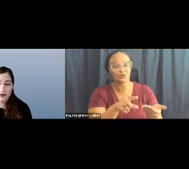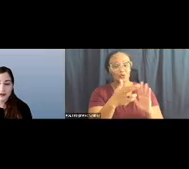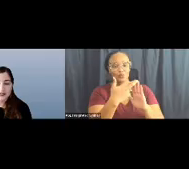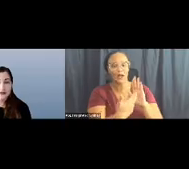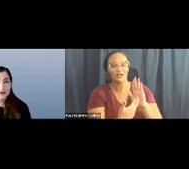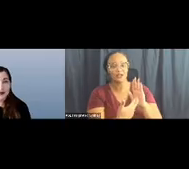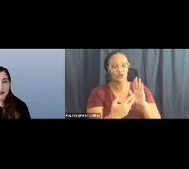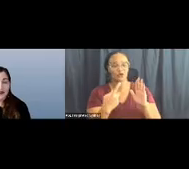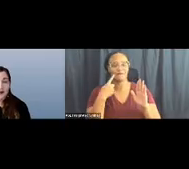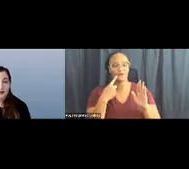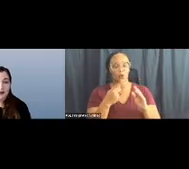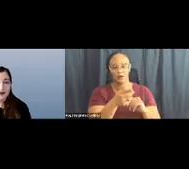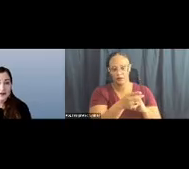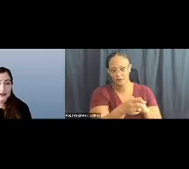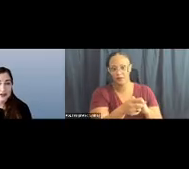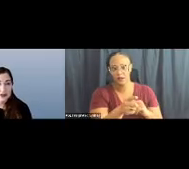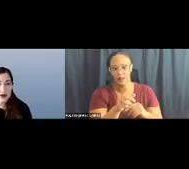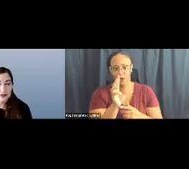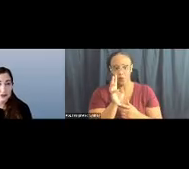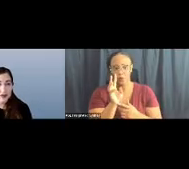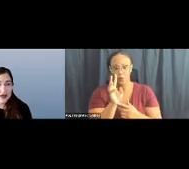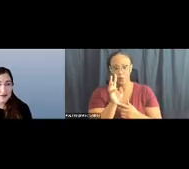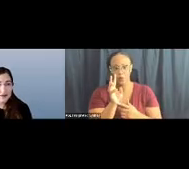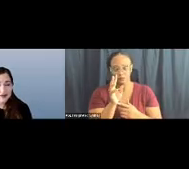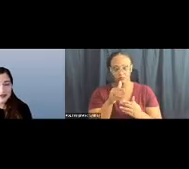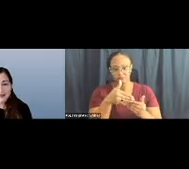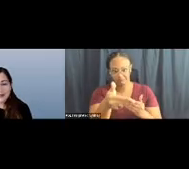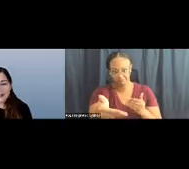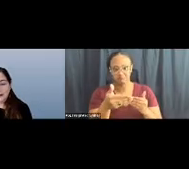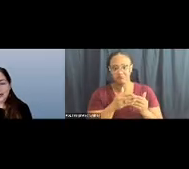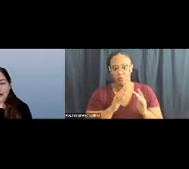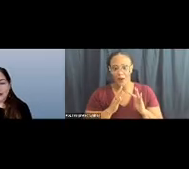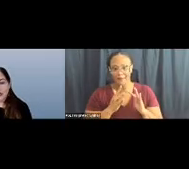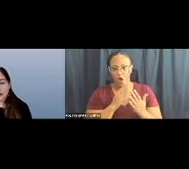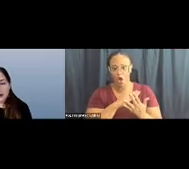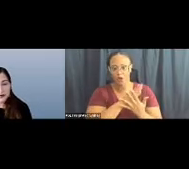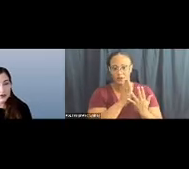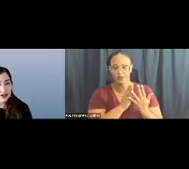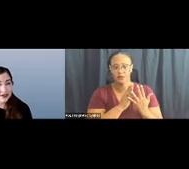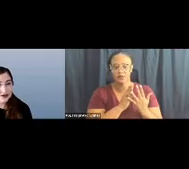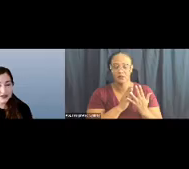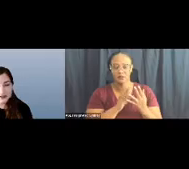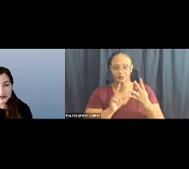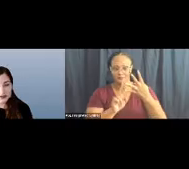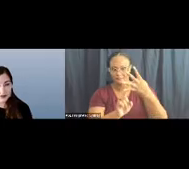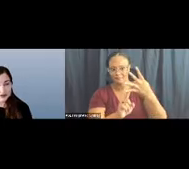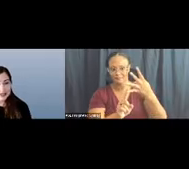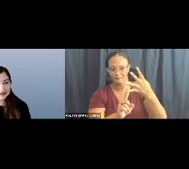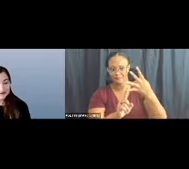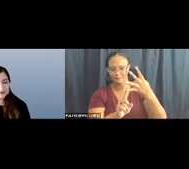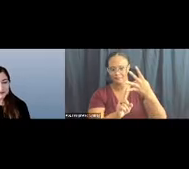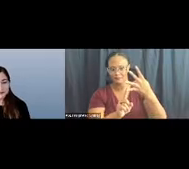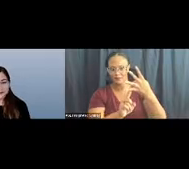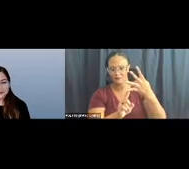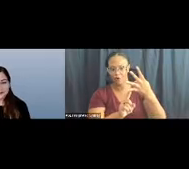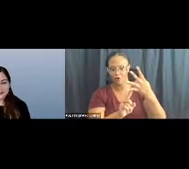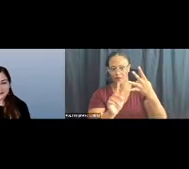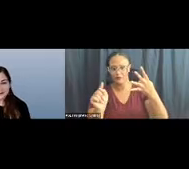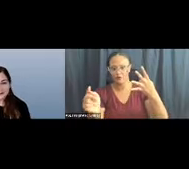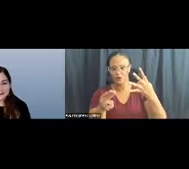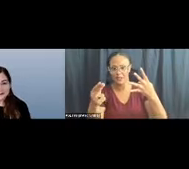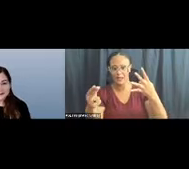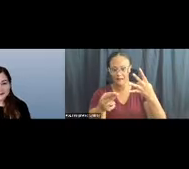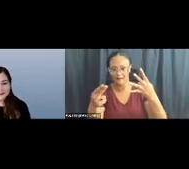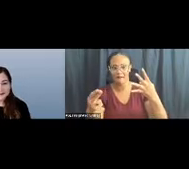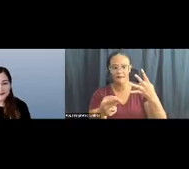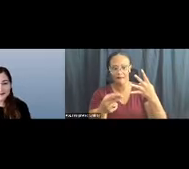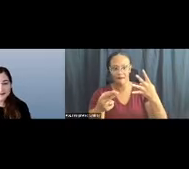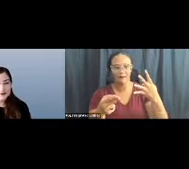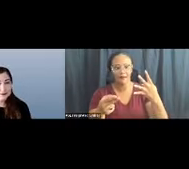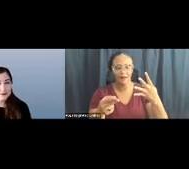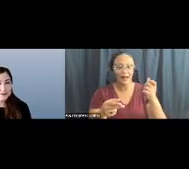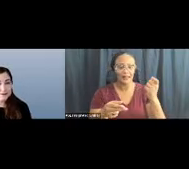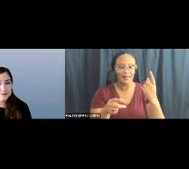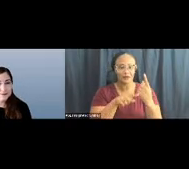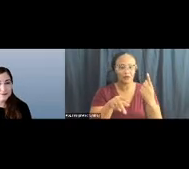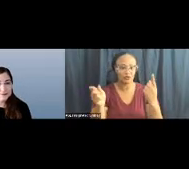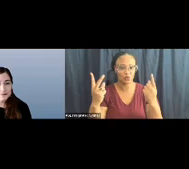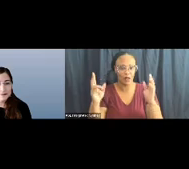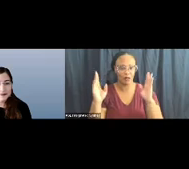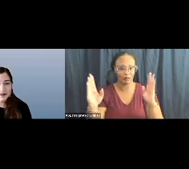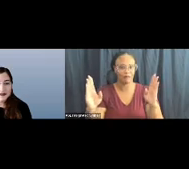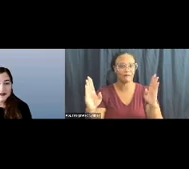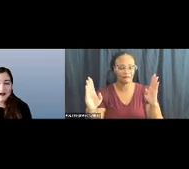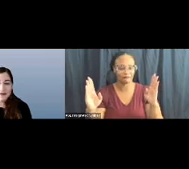are the fourth Thursday of the month from 11 to 12 pm. And we have our QR code there and also a link.